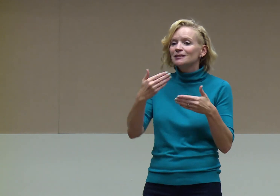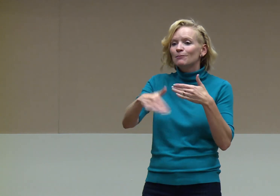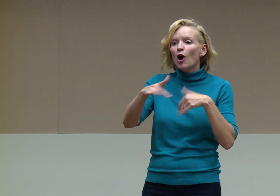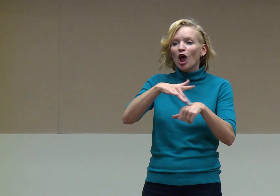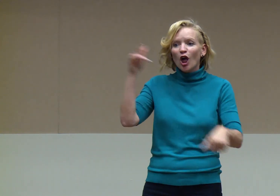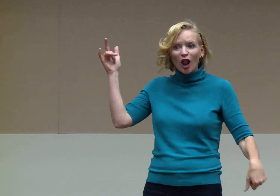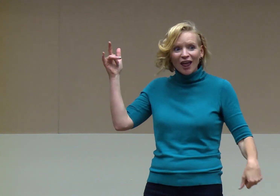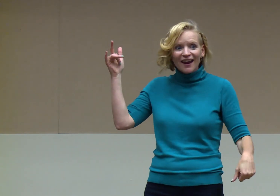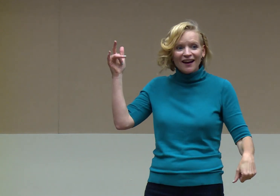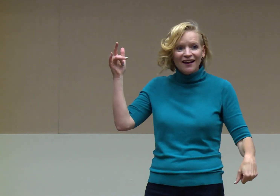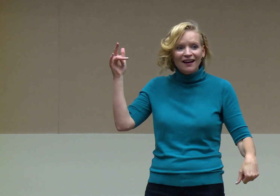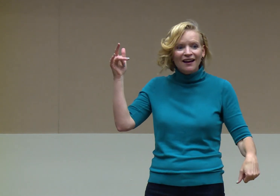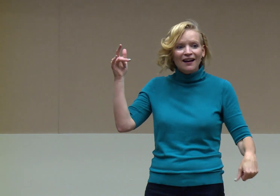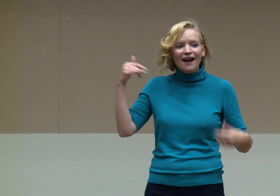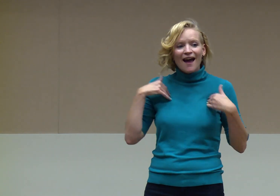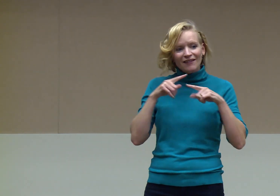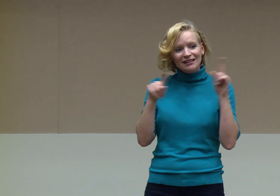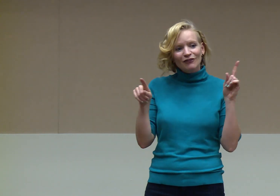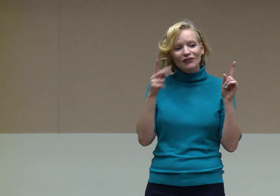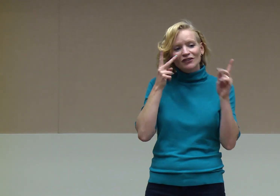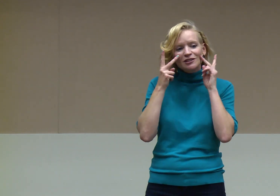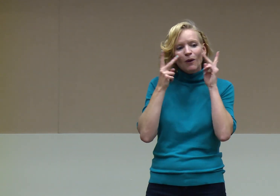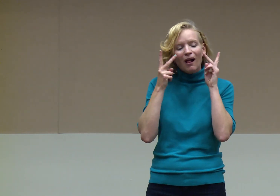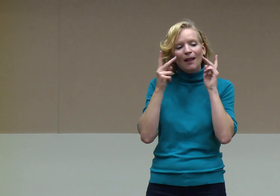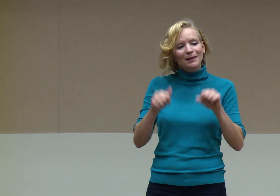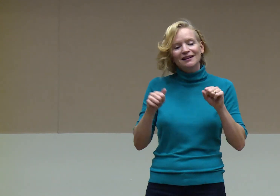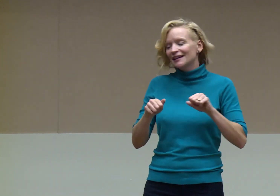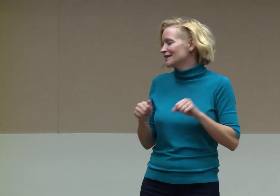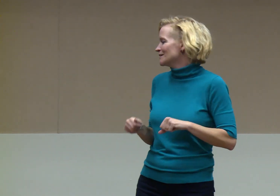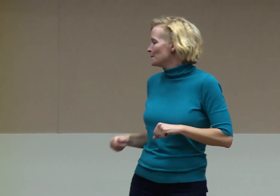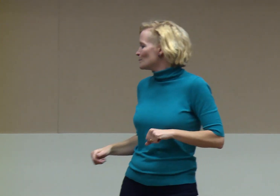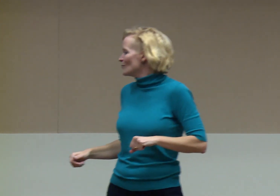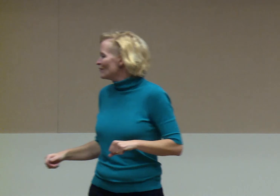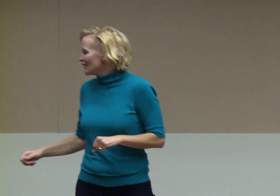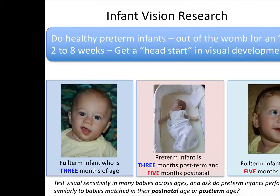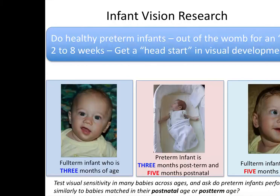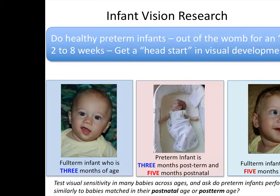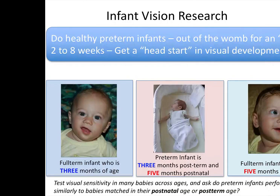If a baby is premature, will it have any kind of different visual abilities?